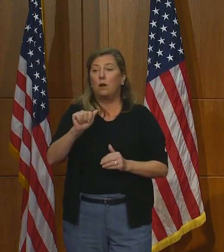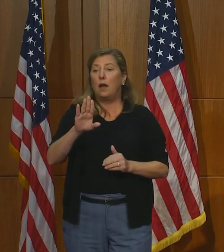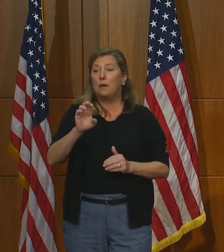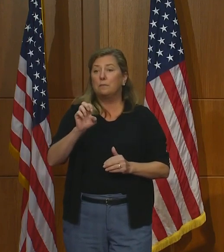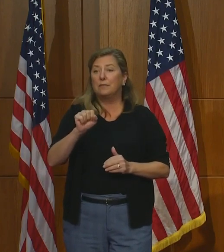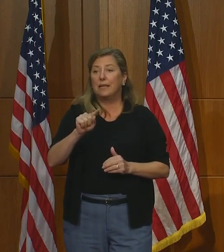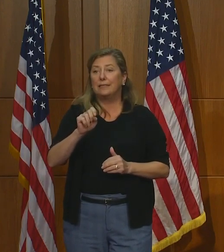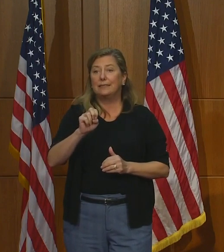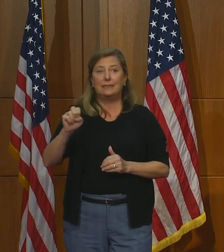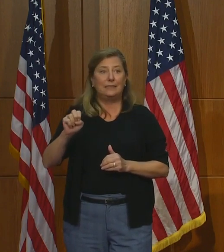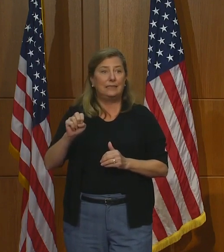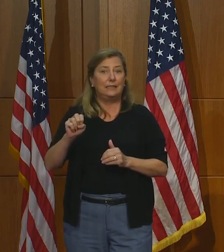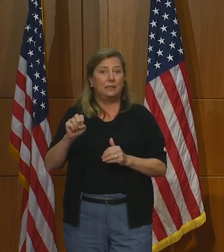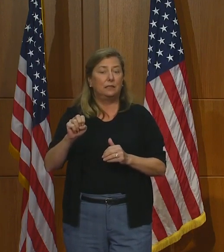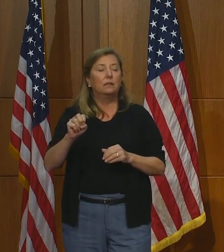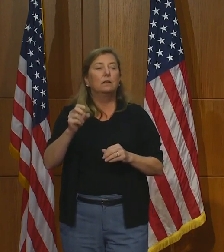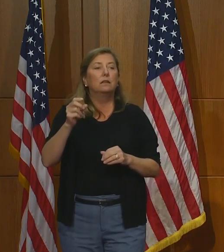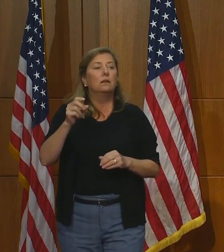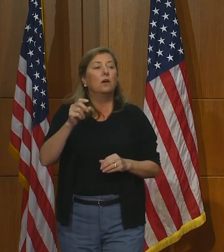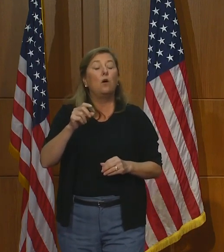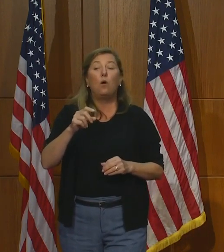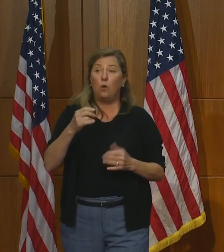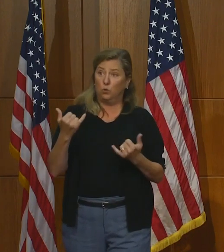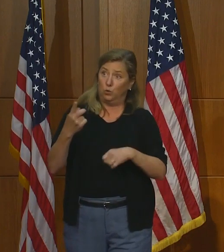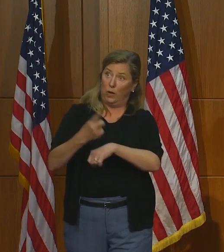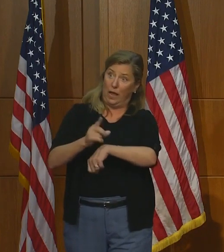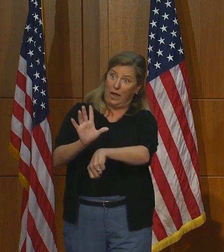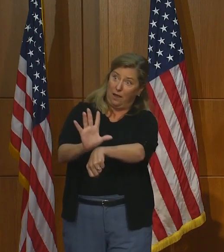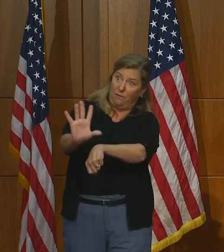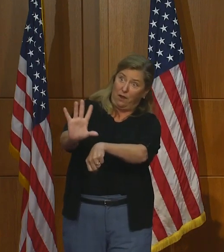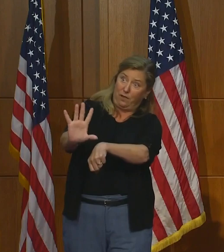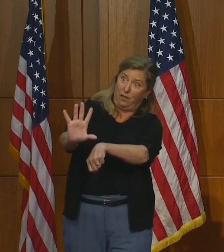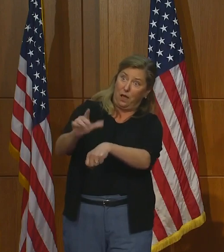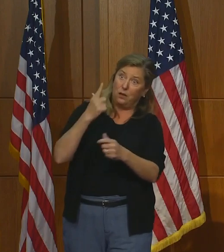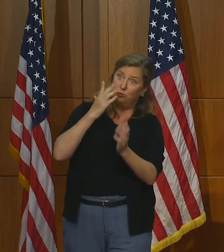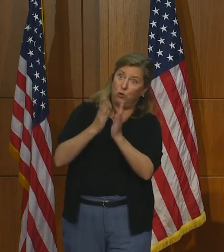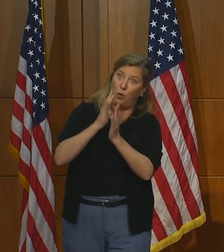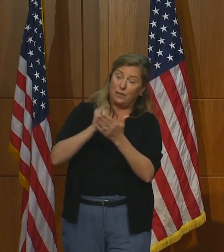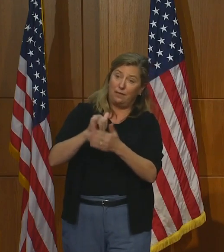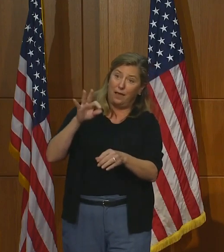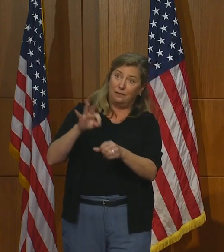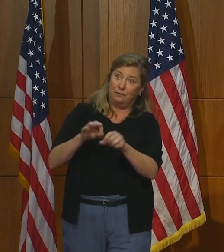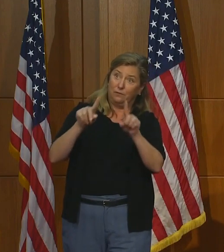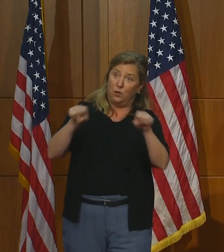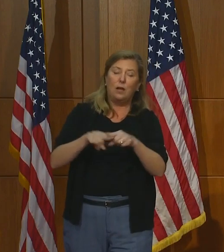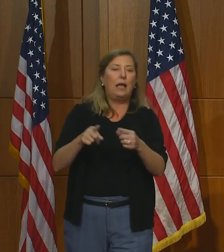MISSED ABOUT OF RECEIVING ARE READ. YOUR BALLOT. SO THE